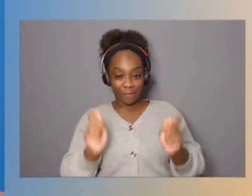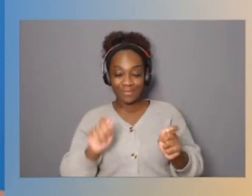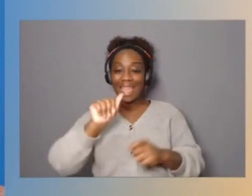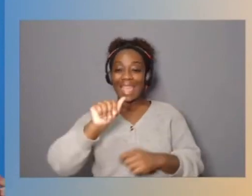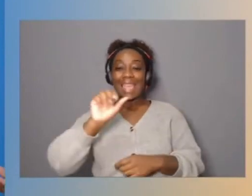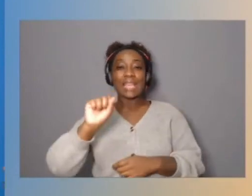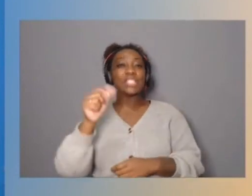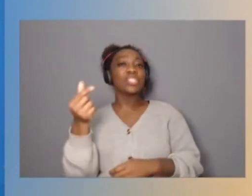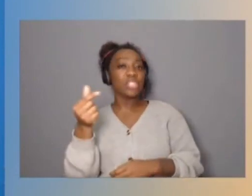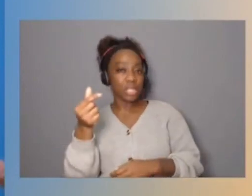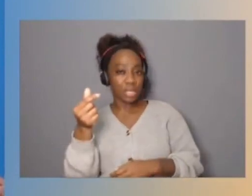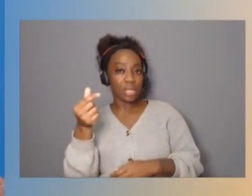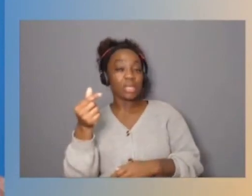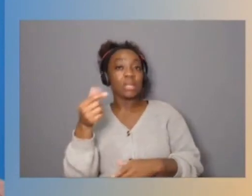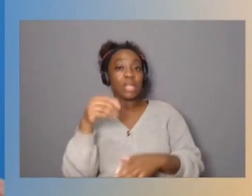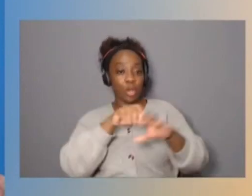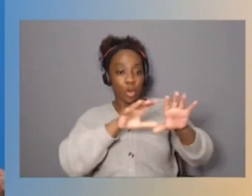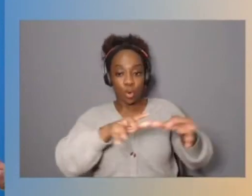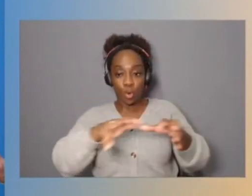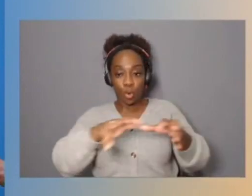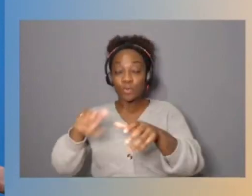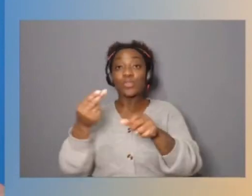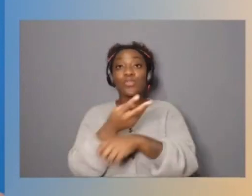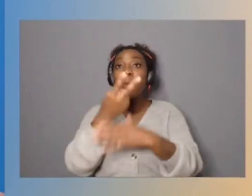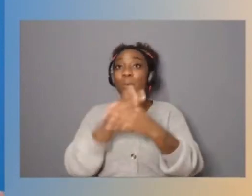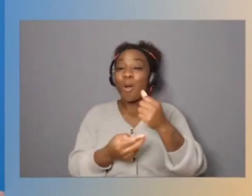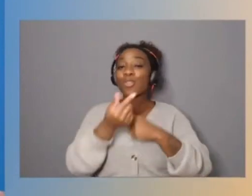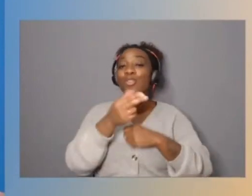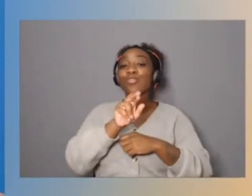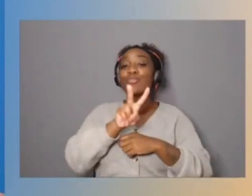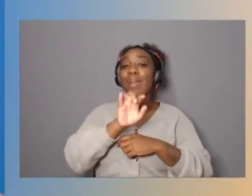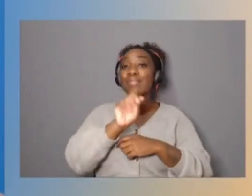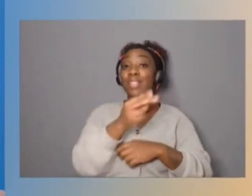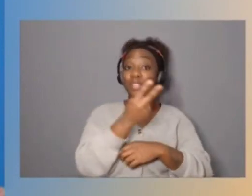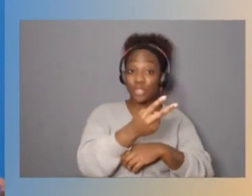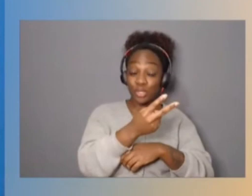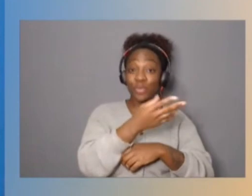to use both Graviton2 and x86-based instances